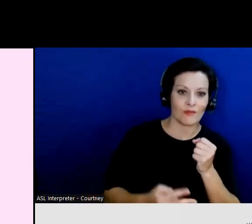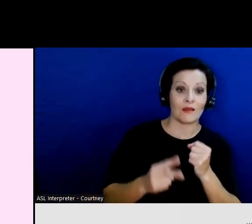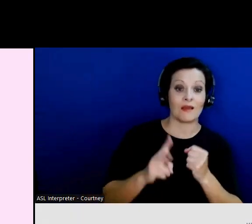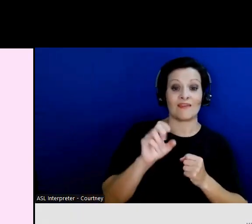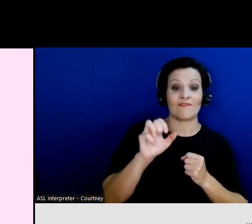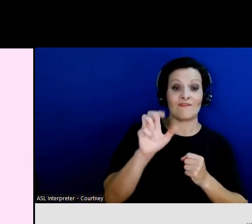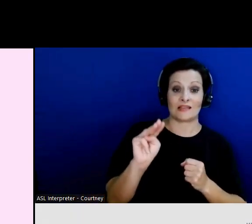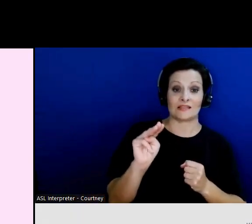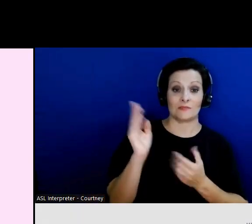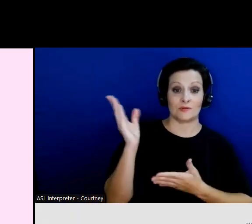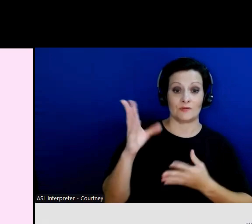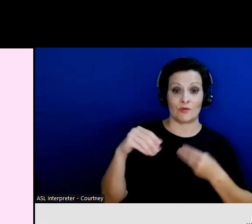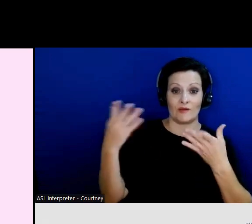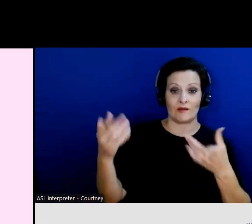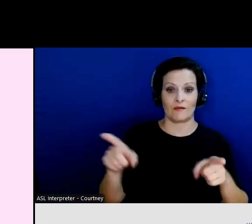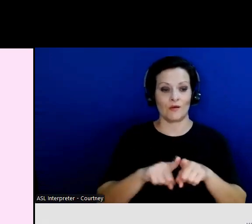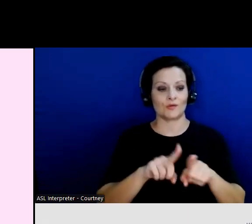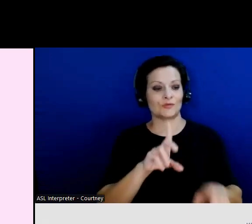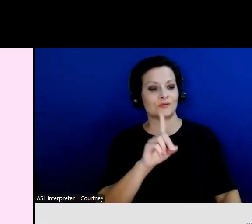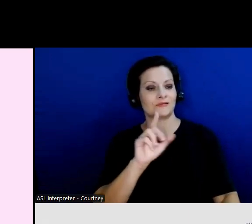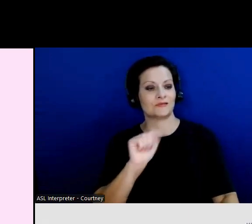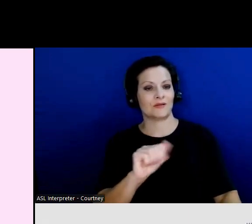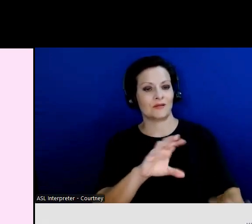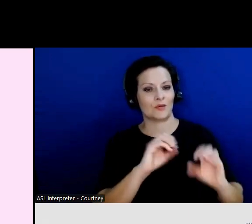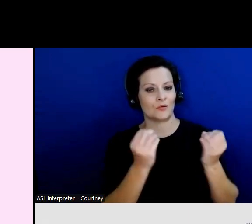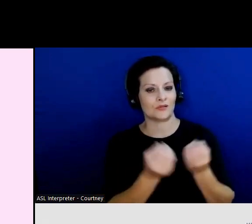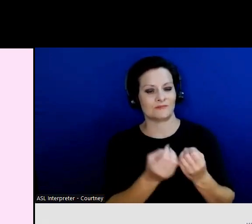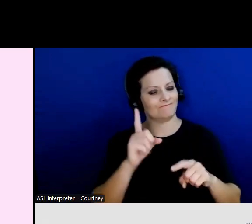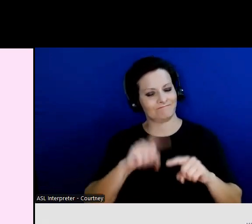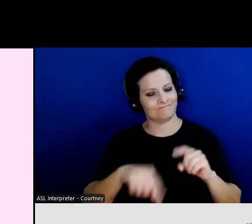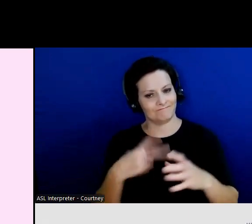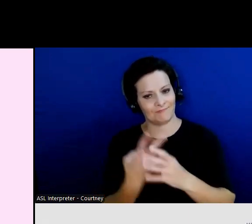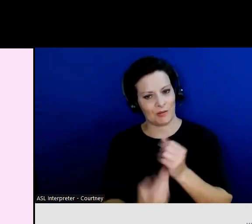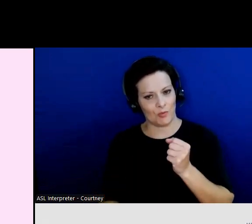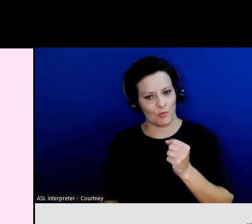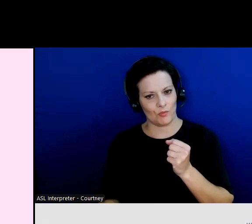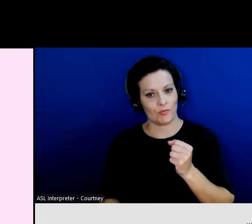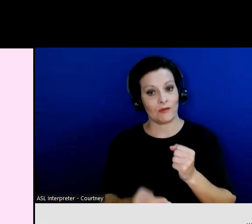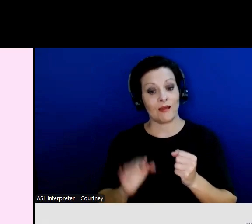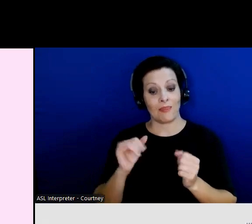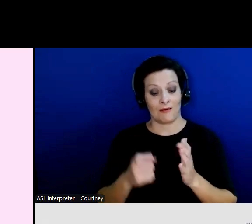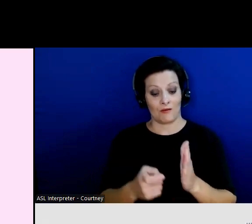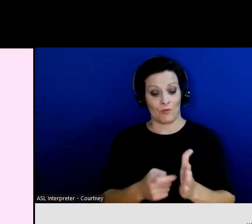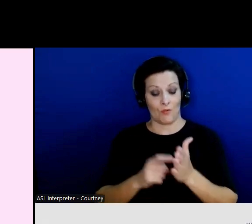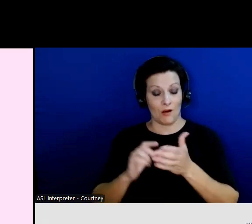the disability organization. You must document this required partnership in